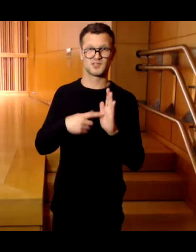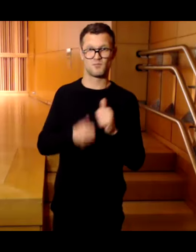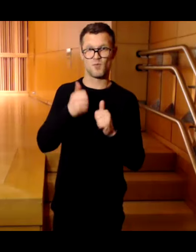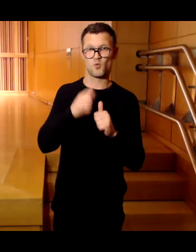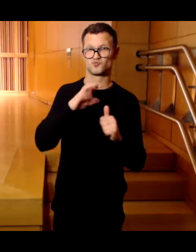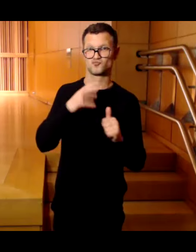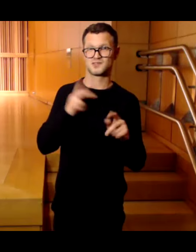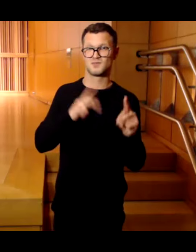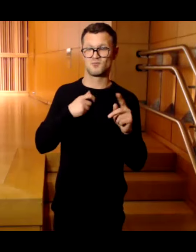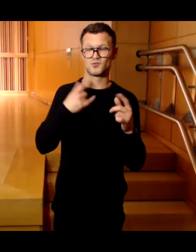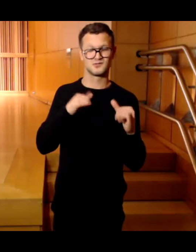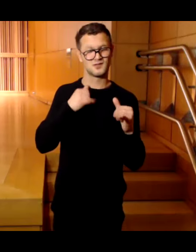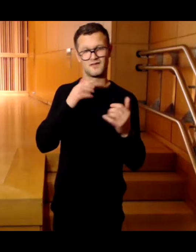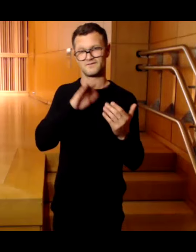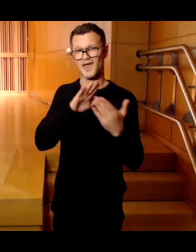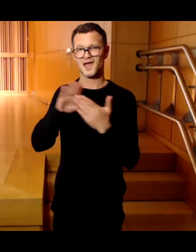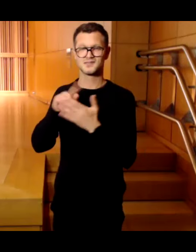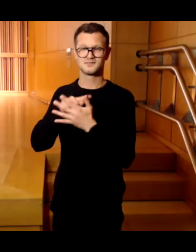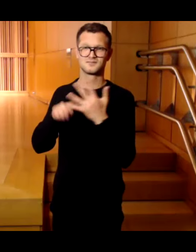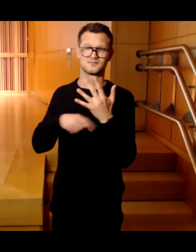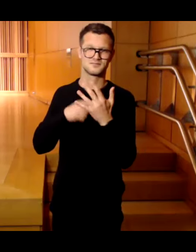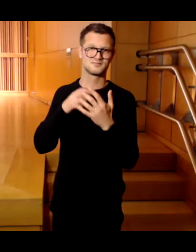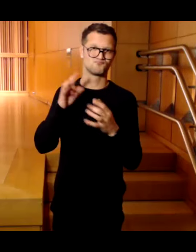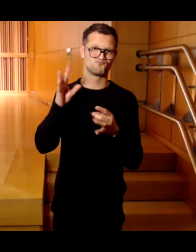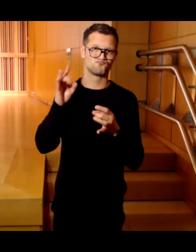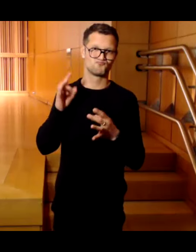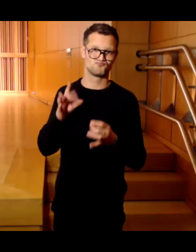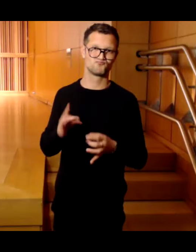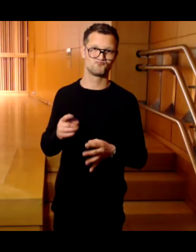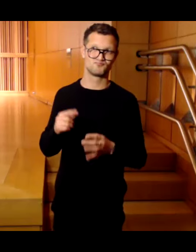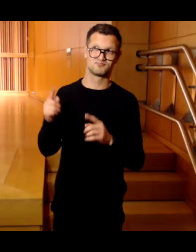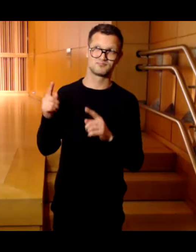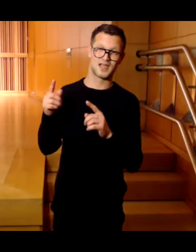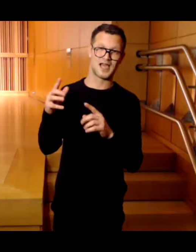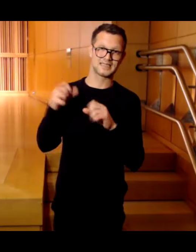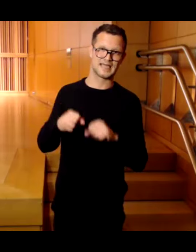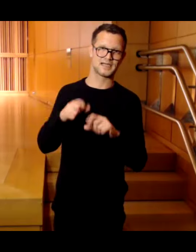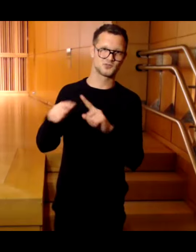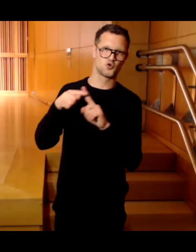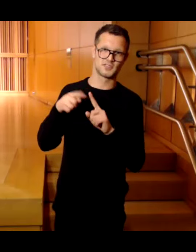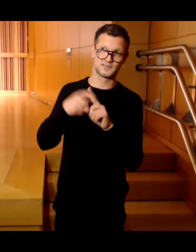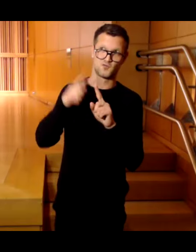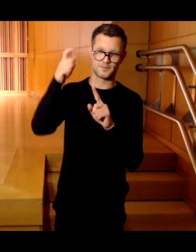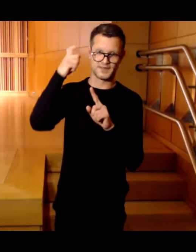confront the hostilities and vagaries of the state. the spade insists that both our theory and our politics.